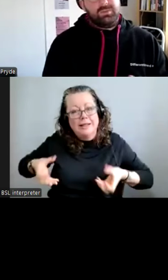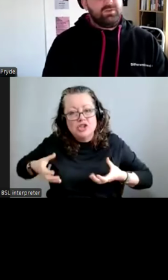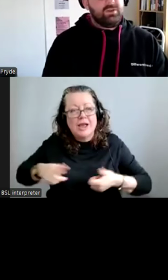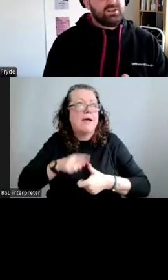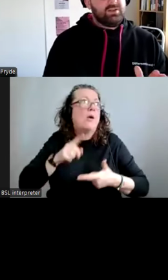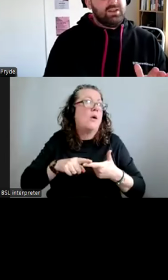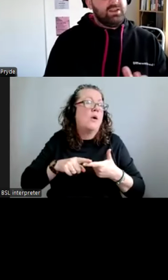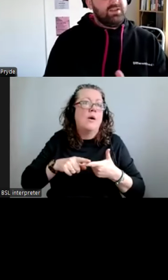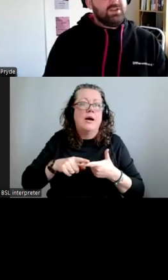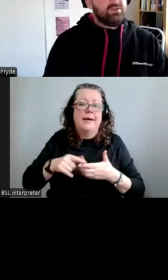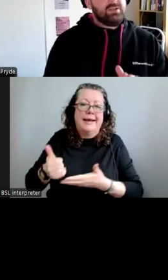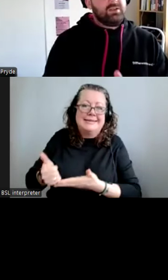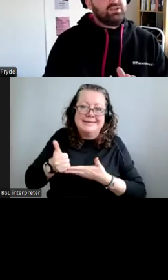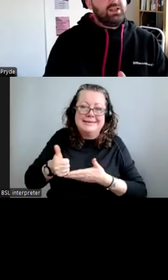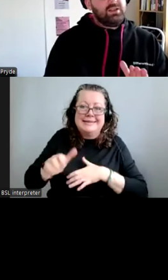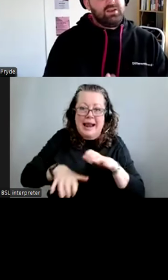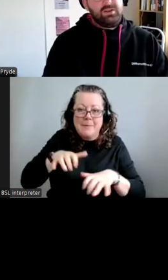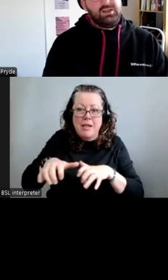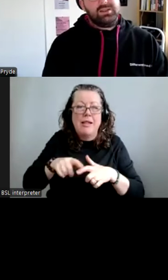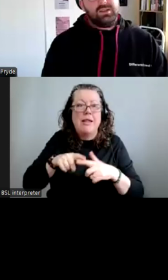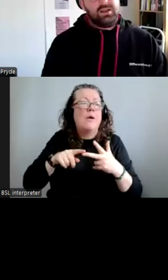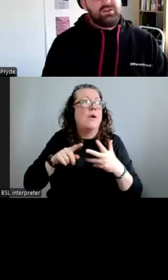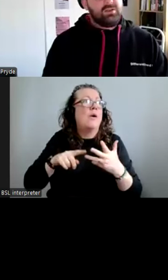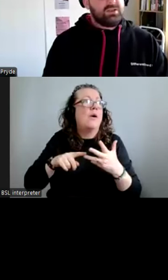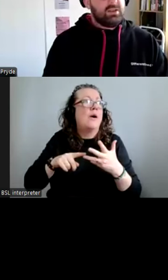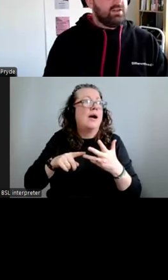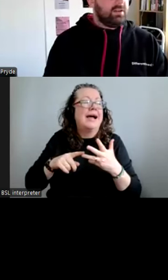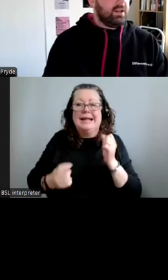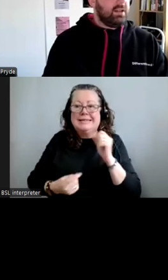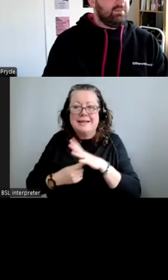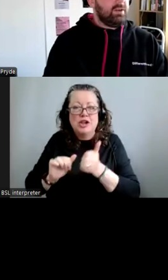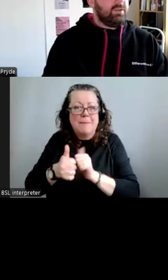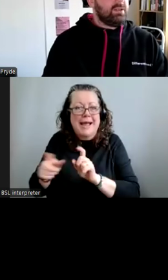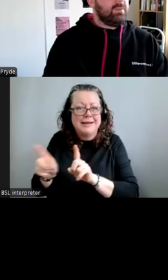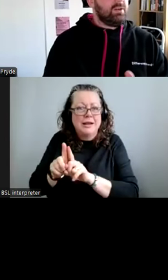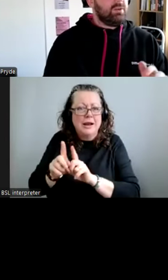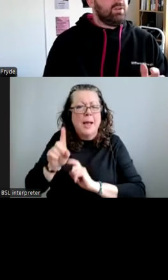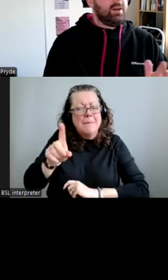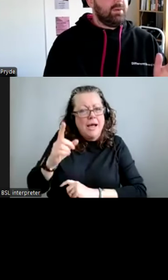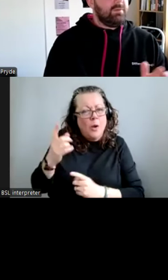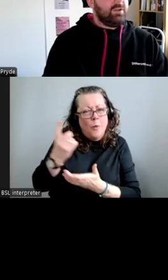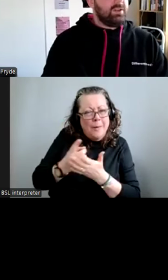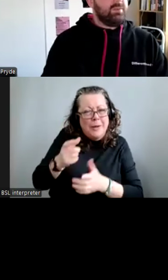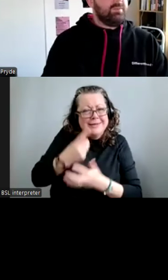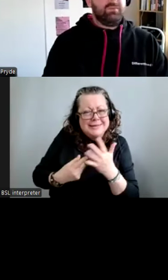We should be focusing on the individuals and understanding their needs across their hidden impairments, and we can only do that by involving them